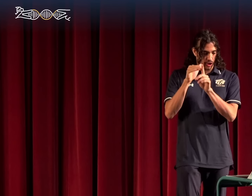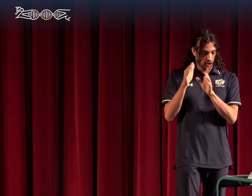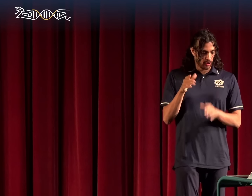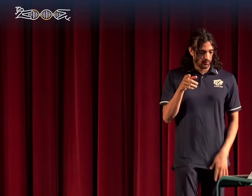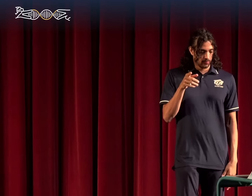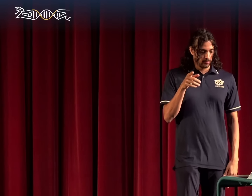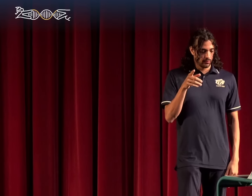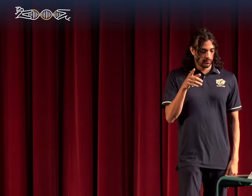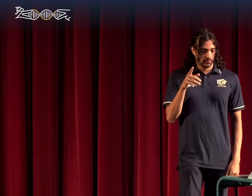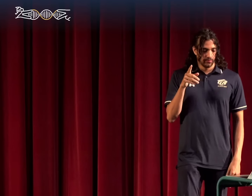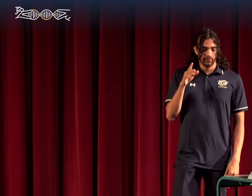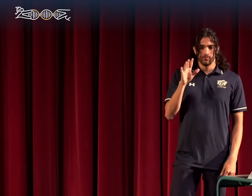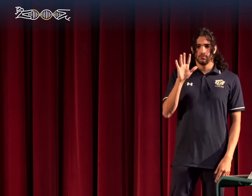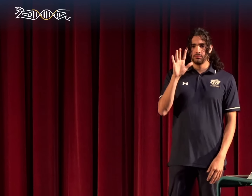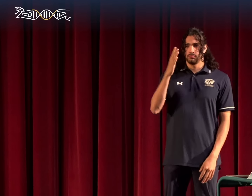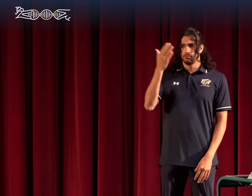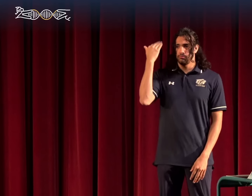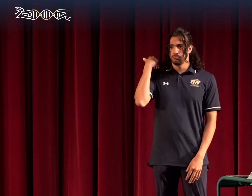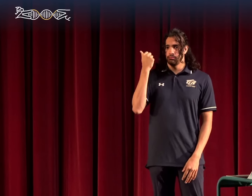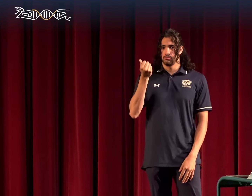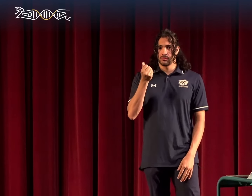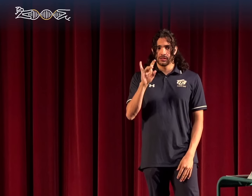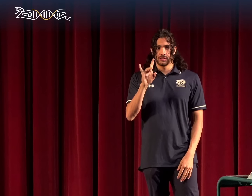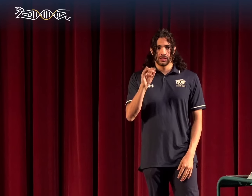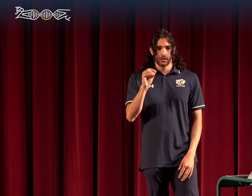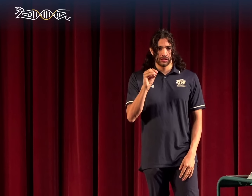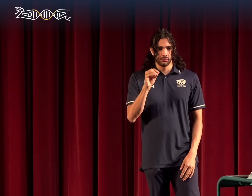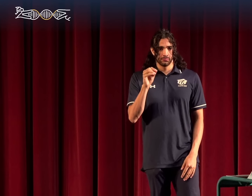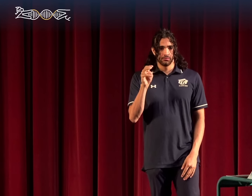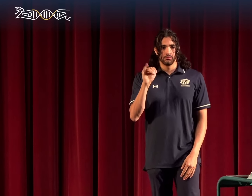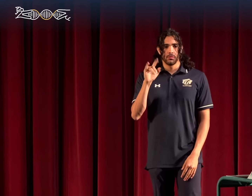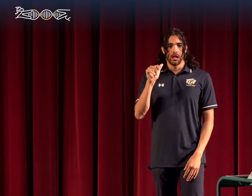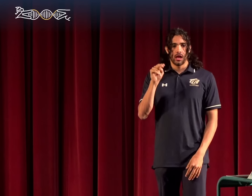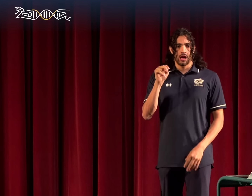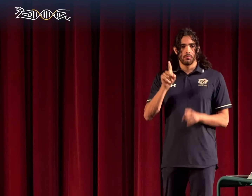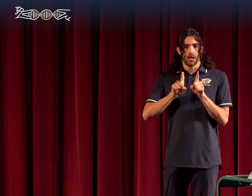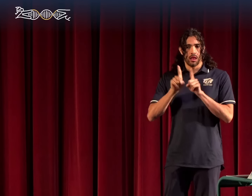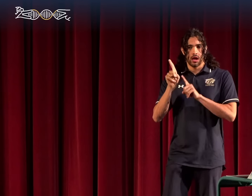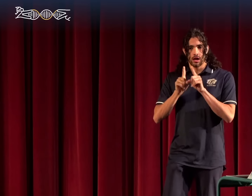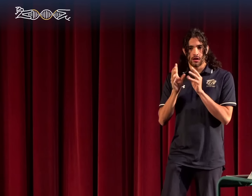So, the, in 1880s they had a conference where one man -- Alexander Graham Bell